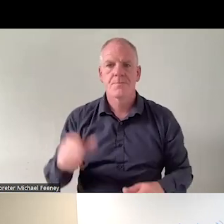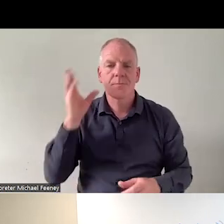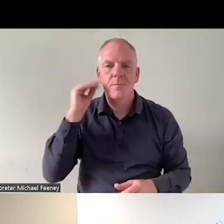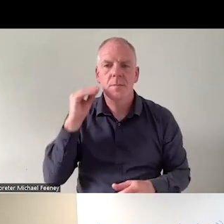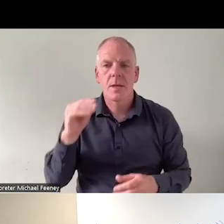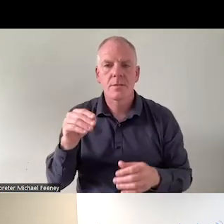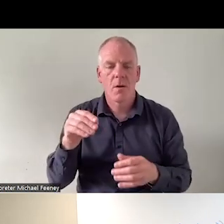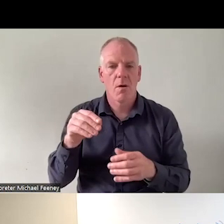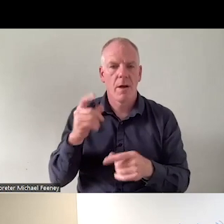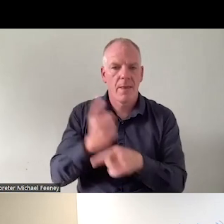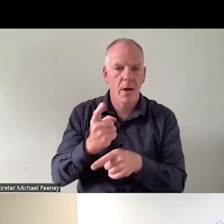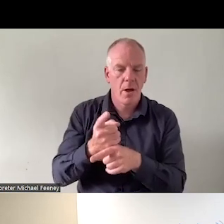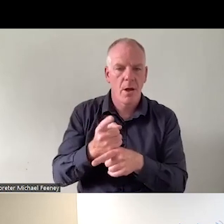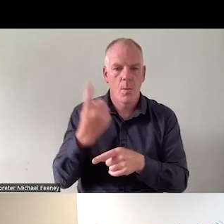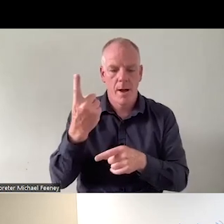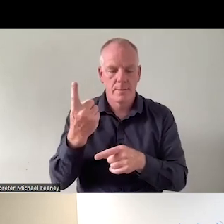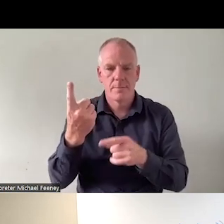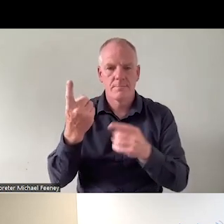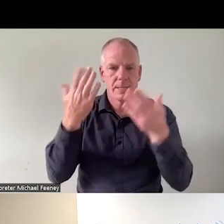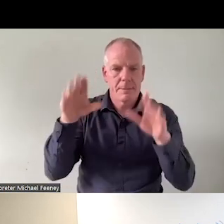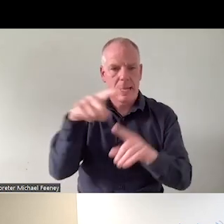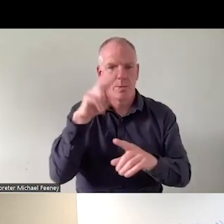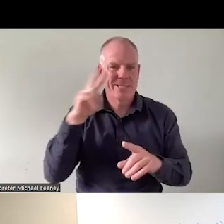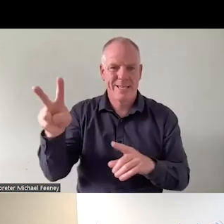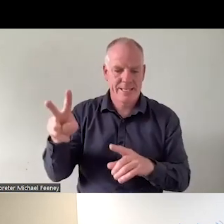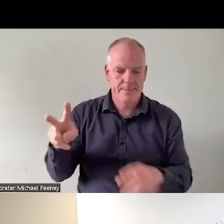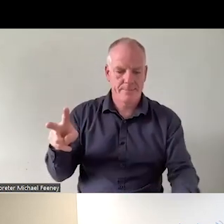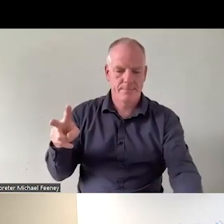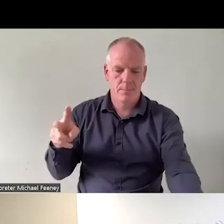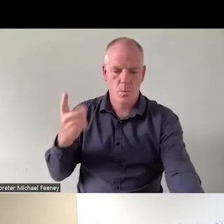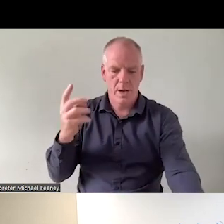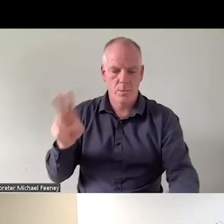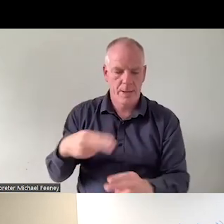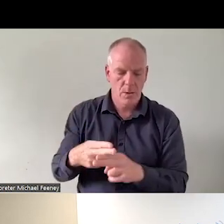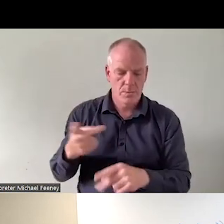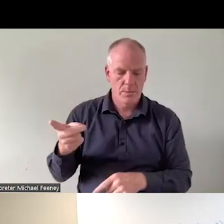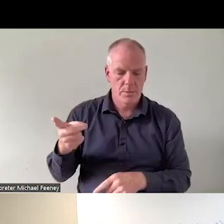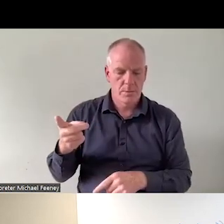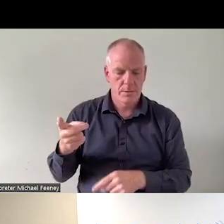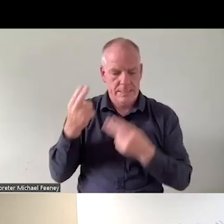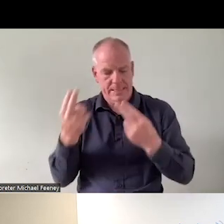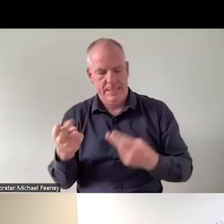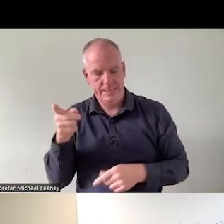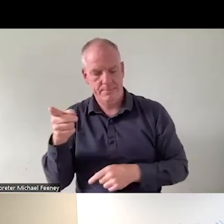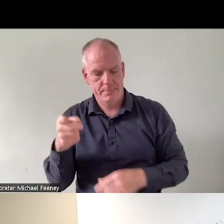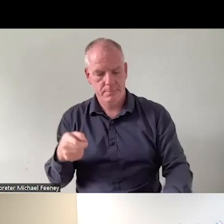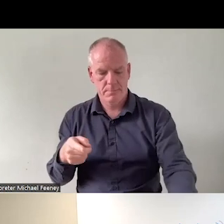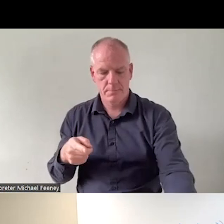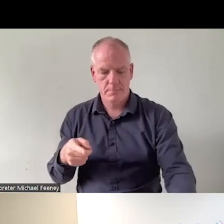one with a display, one without. Focusing on the one without. So, that's extremely simple, nice plain package.